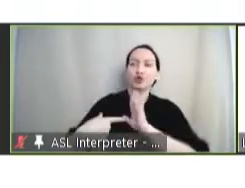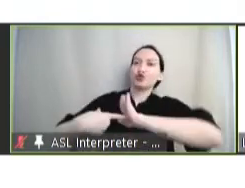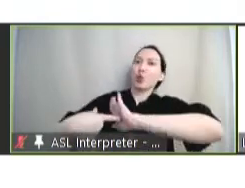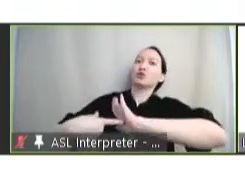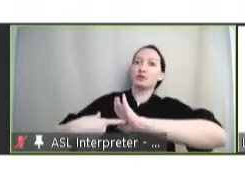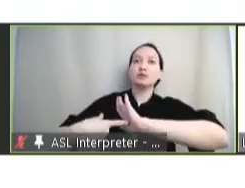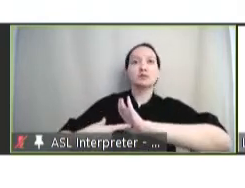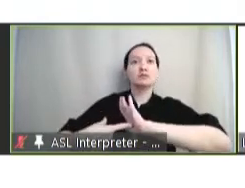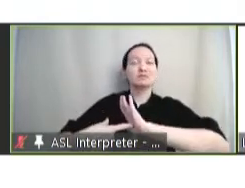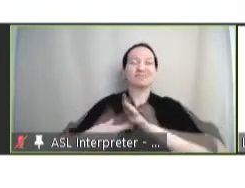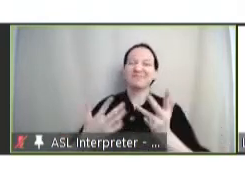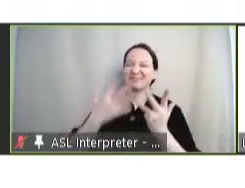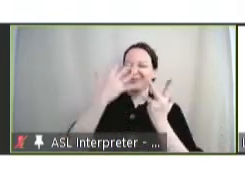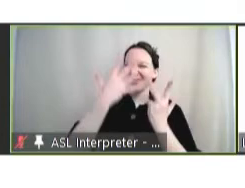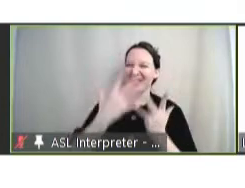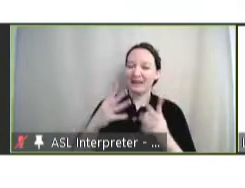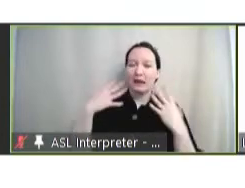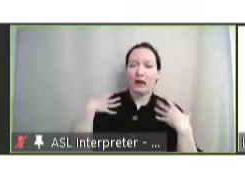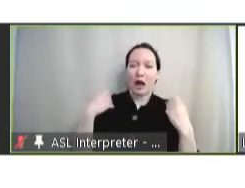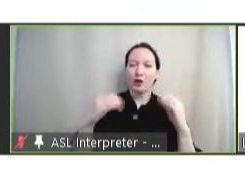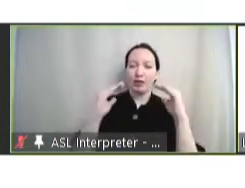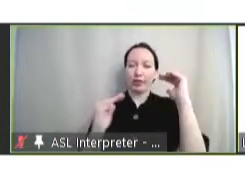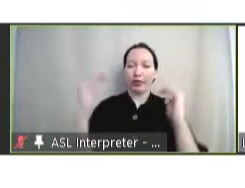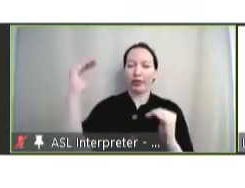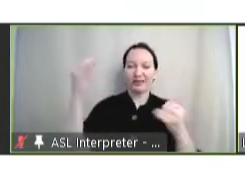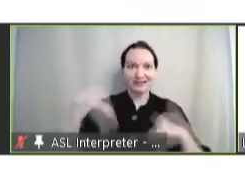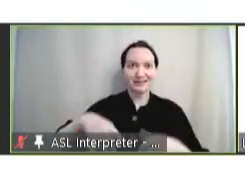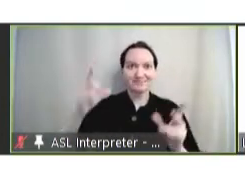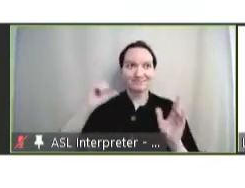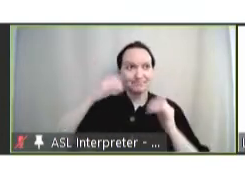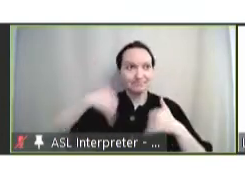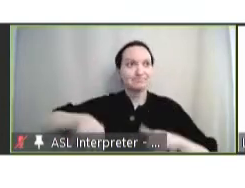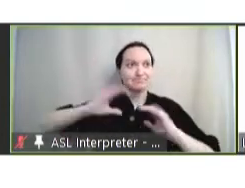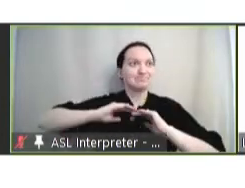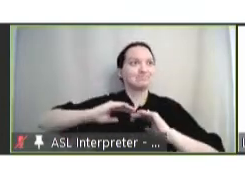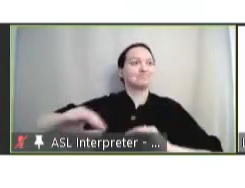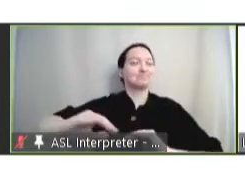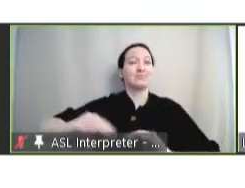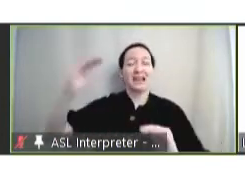sadly, of the health disparities that still exist, you know, our ability to help bridge those gaps.